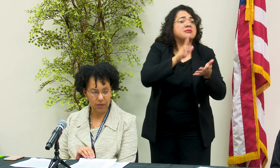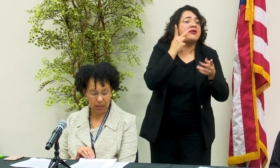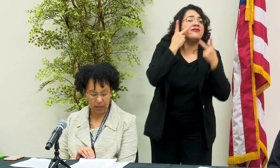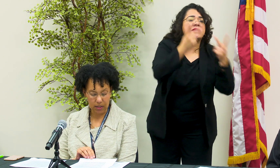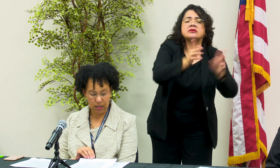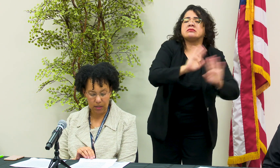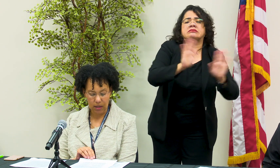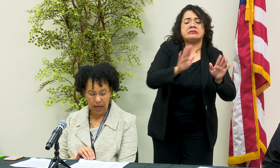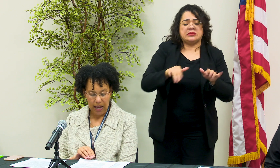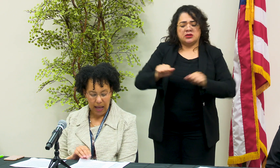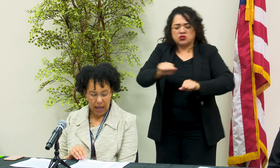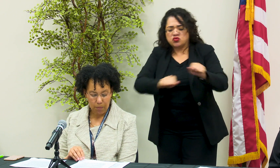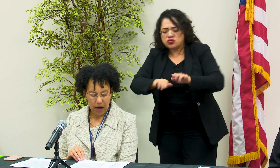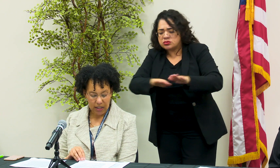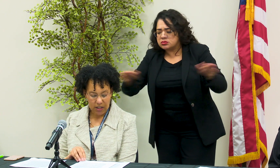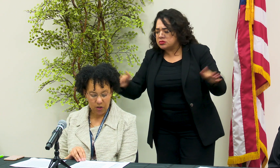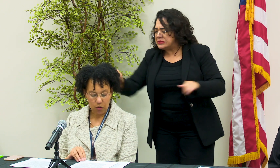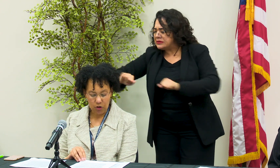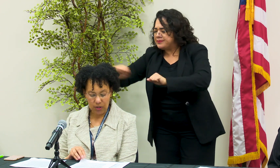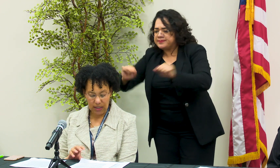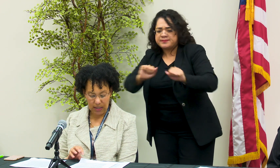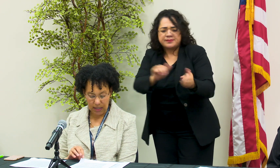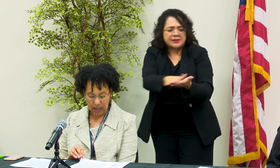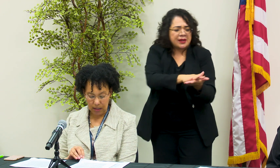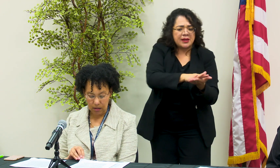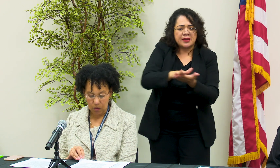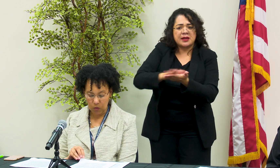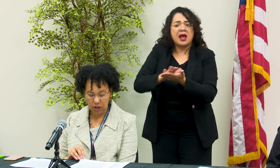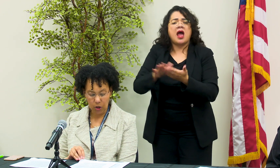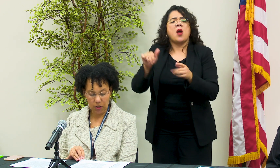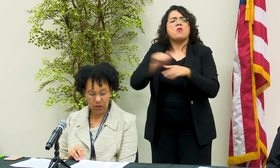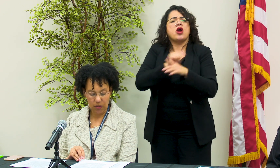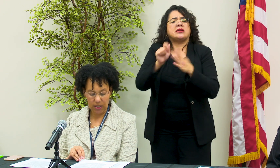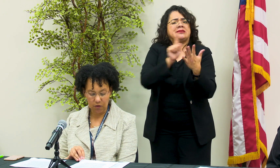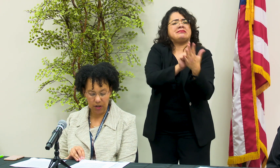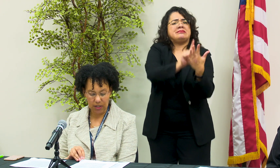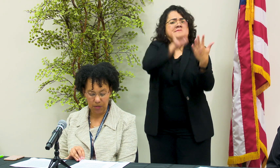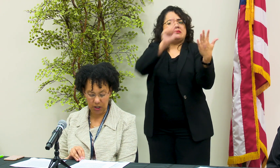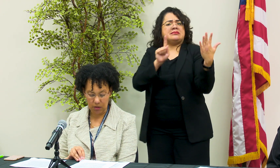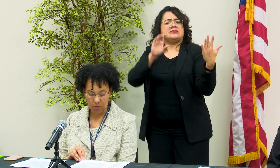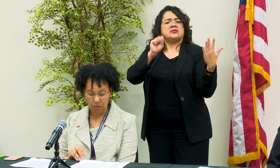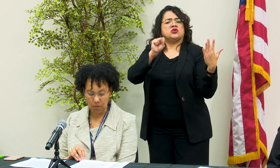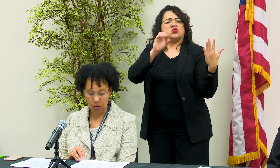and also practice Social Distancing, which lowers the risk of transmission for